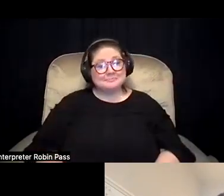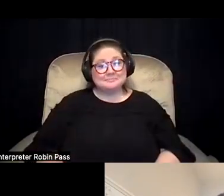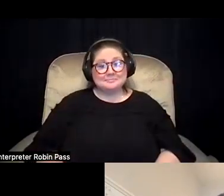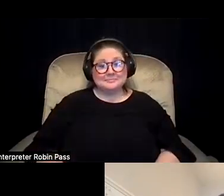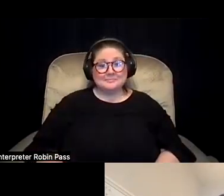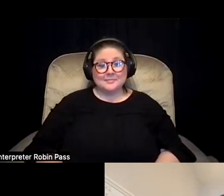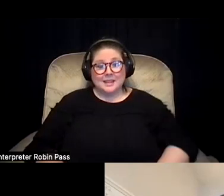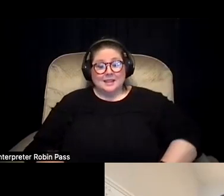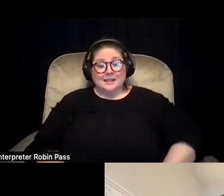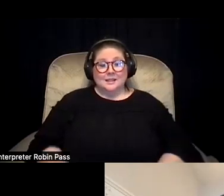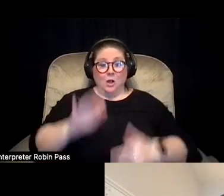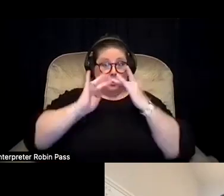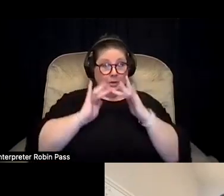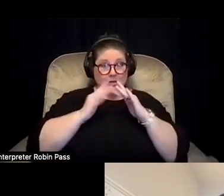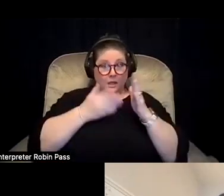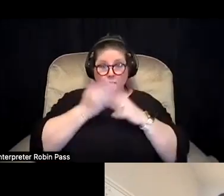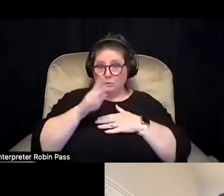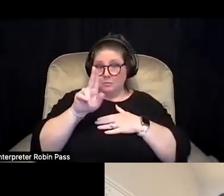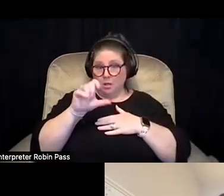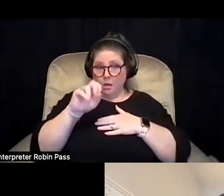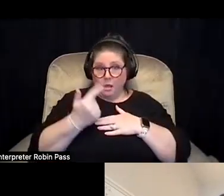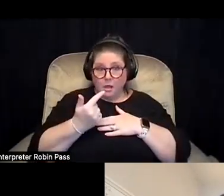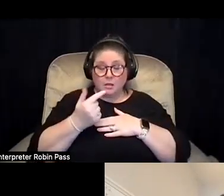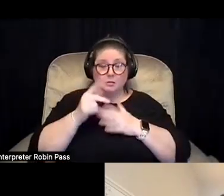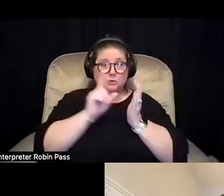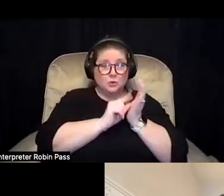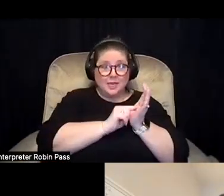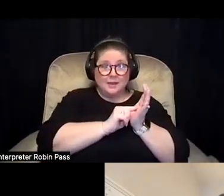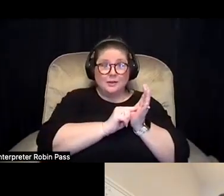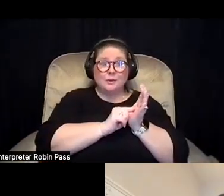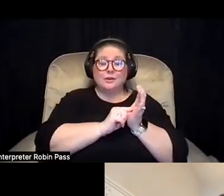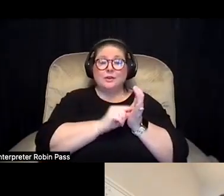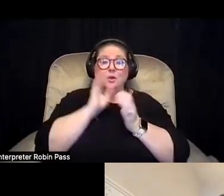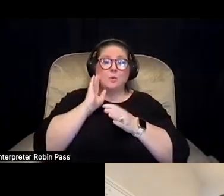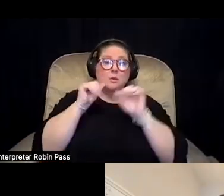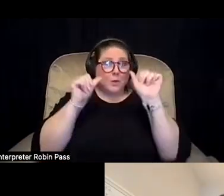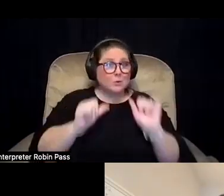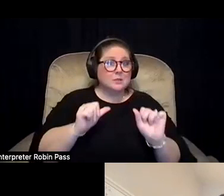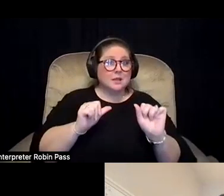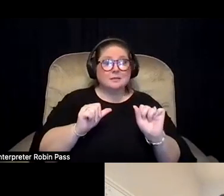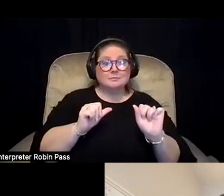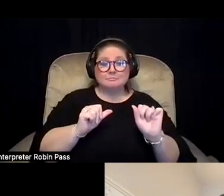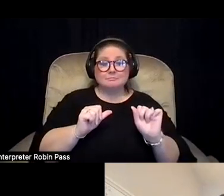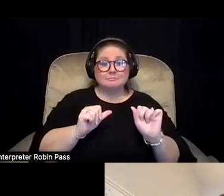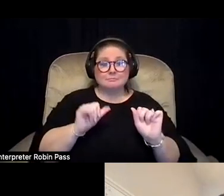our website through our blog in our newsletter we'll post it um that's that'll be ongoing for